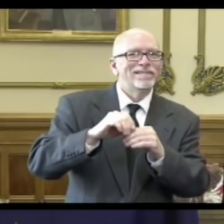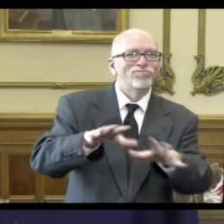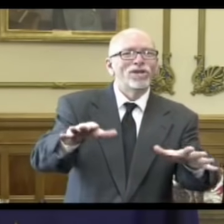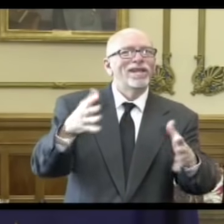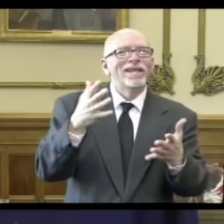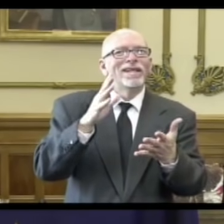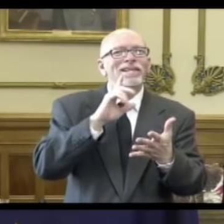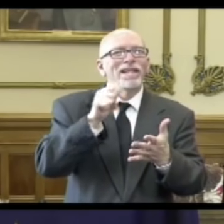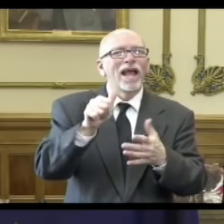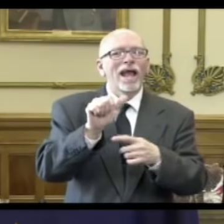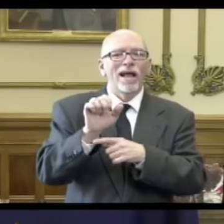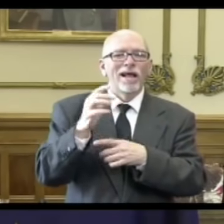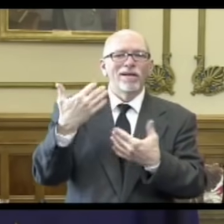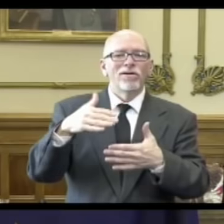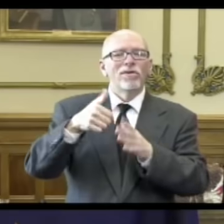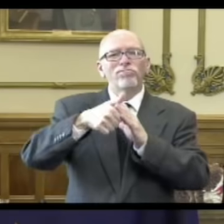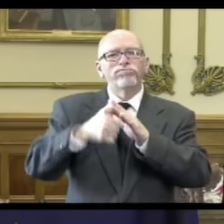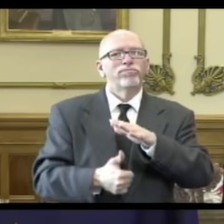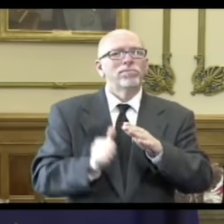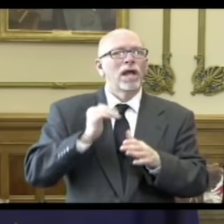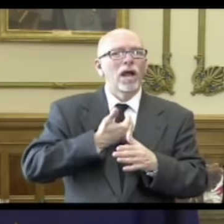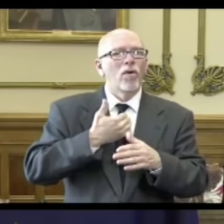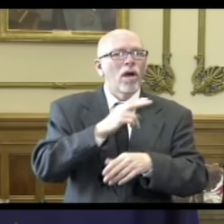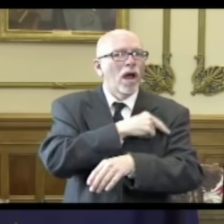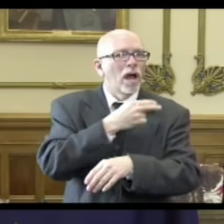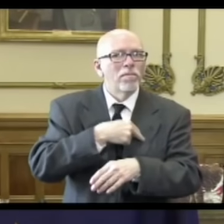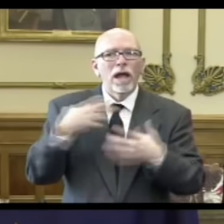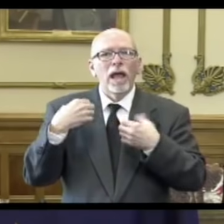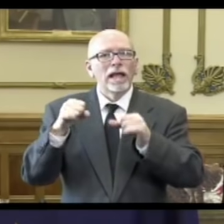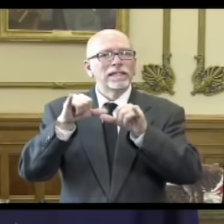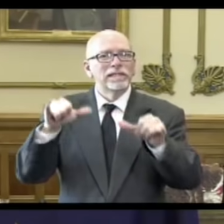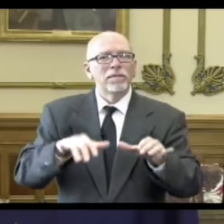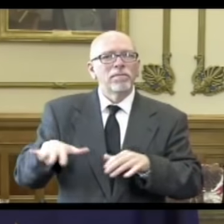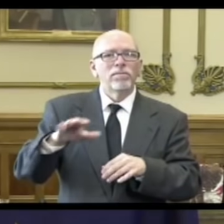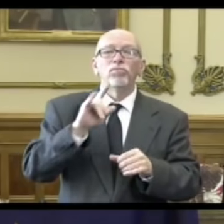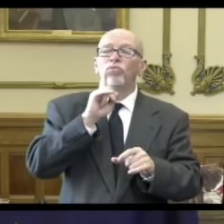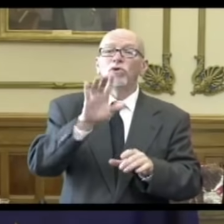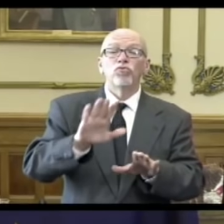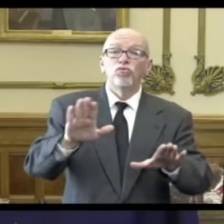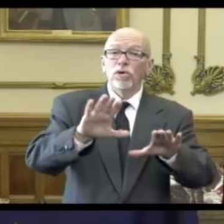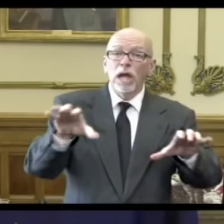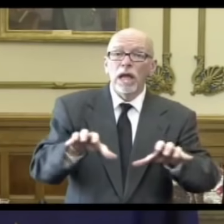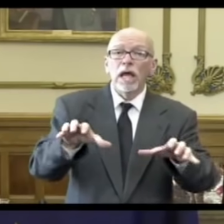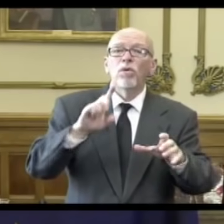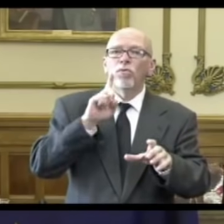FORWARD IT'S ALL BEEN AN EFFORT TO SLOW THE SPREAD AND FLATTEN THE CURVE AND NOT